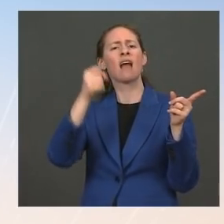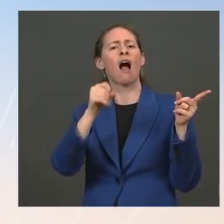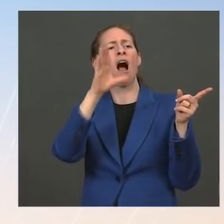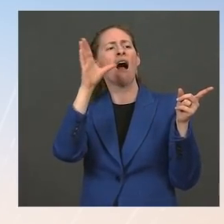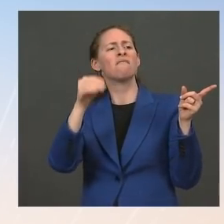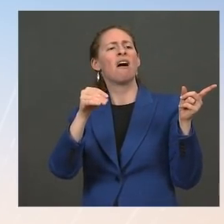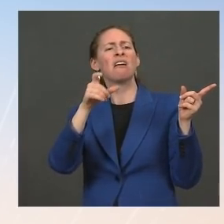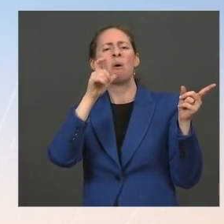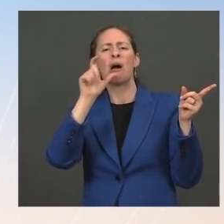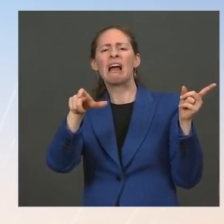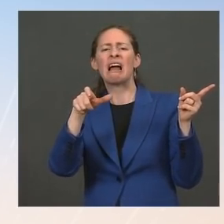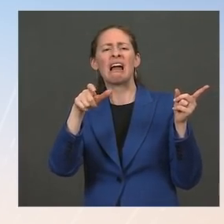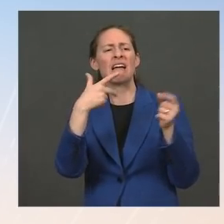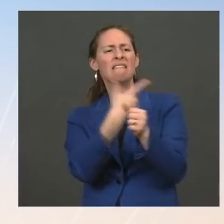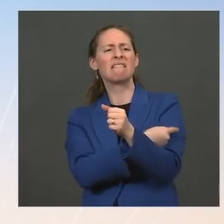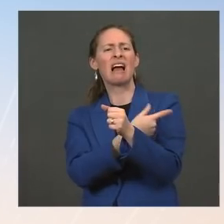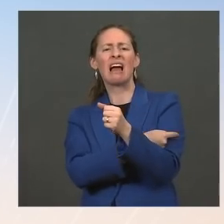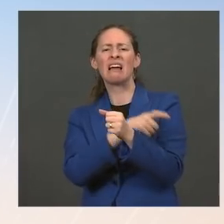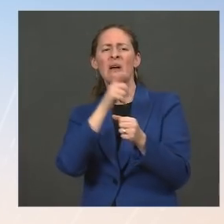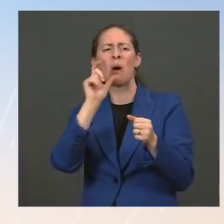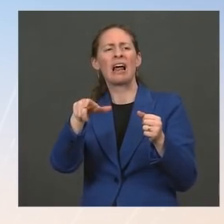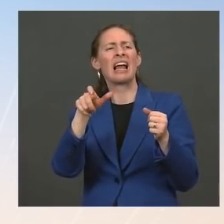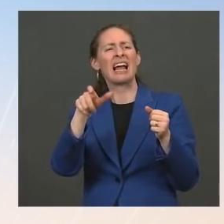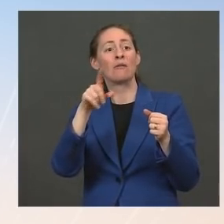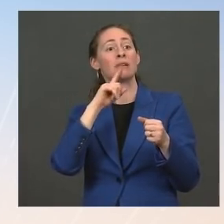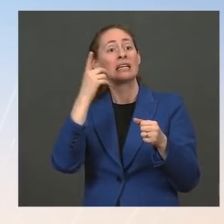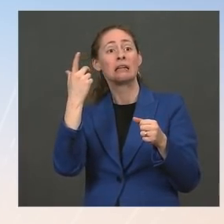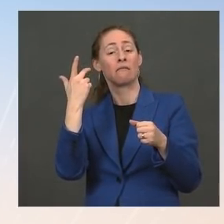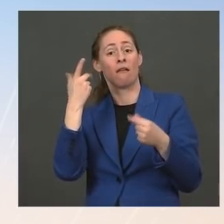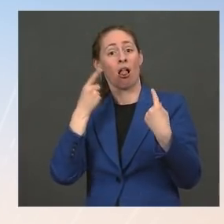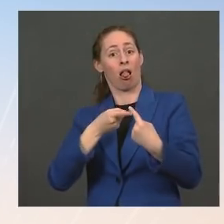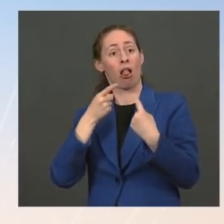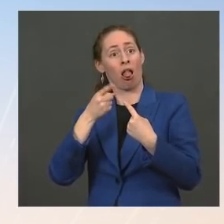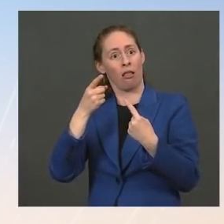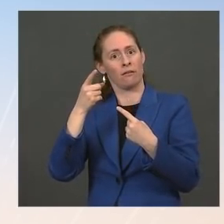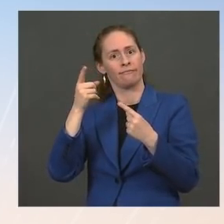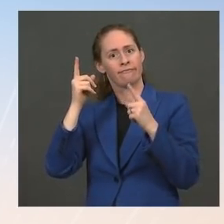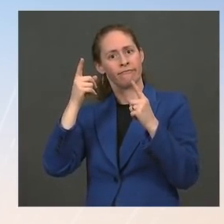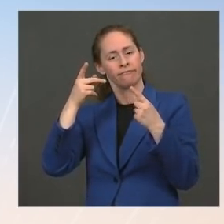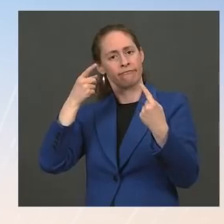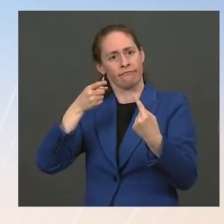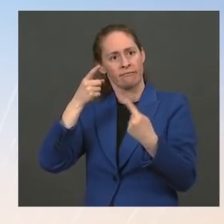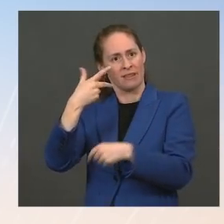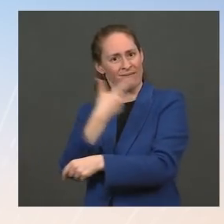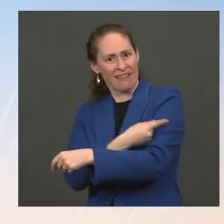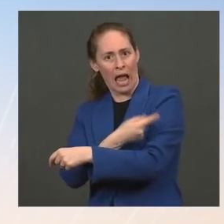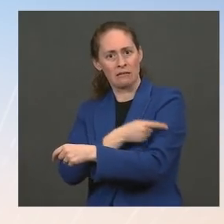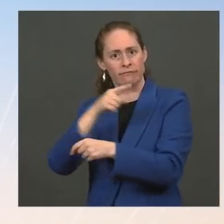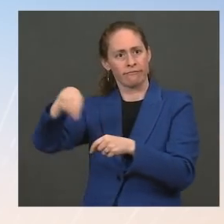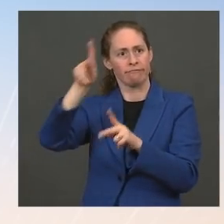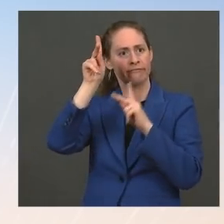and the reluctance is there." Has South Africa ever turned down vaccines from the United States? Ms. Psaki: They have not requested additional vaccines.